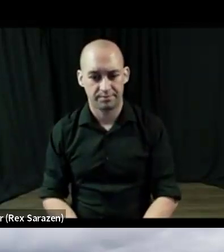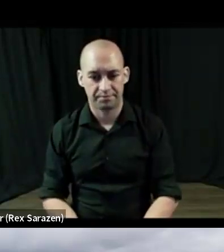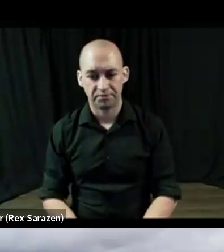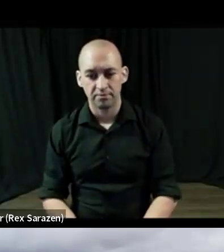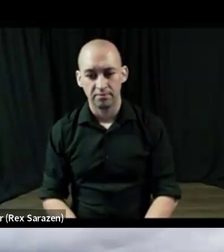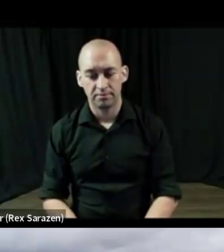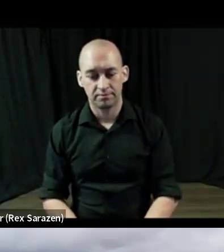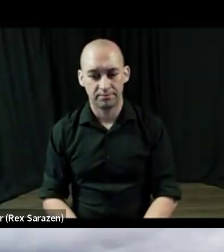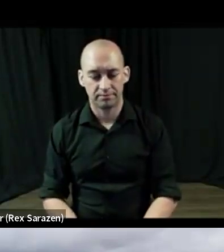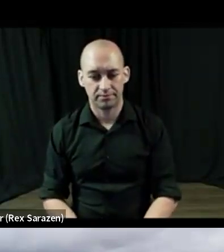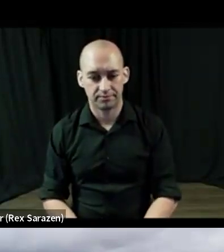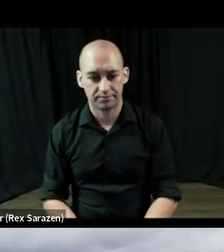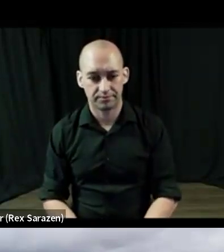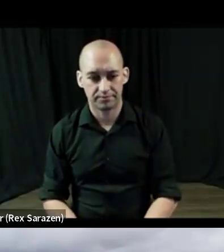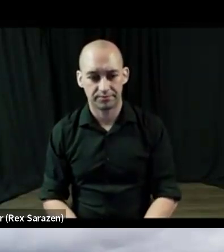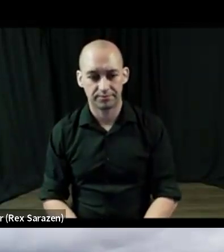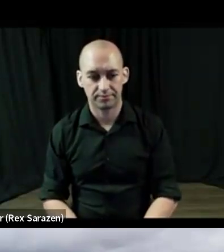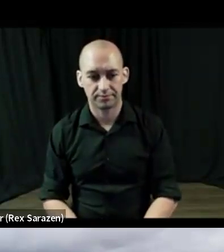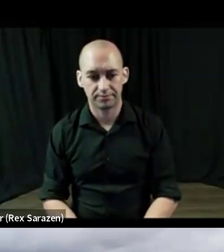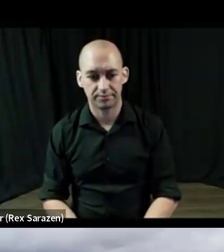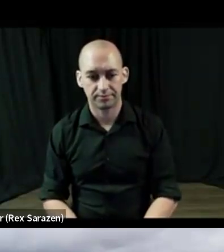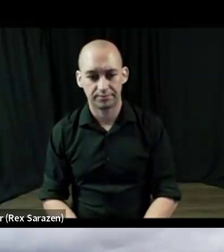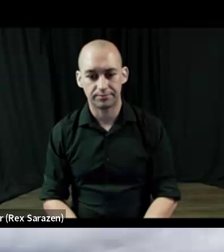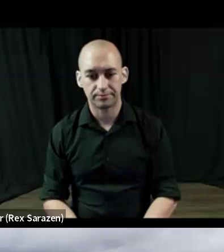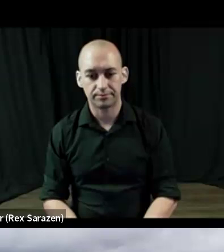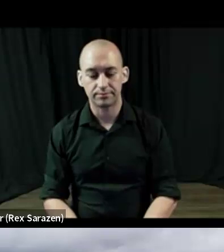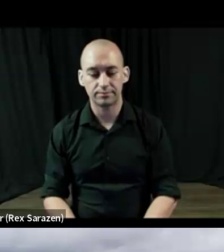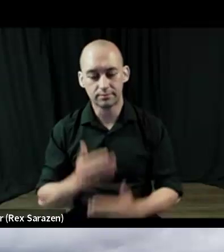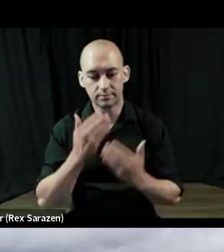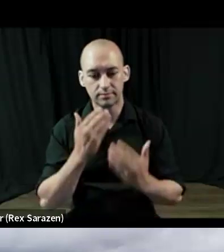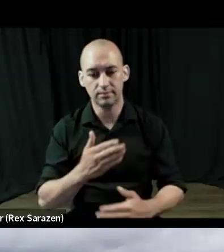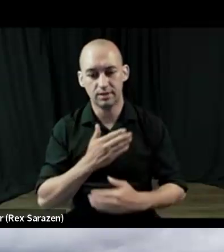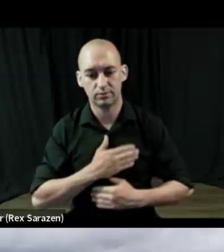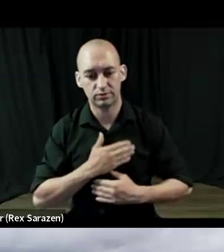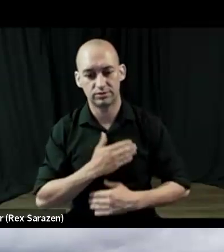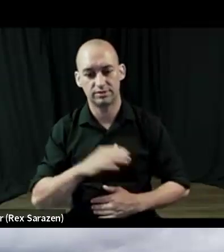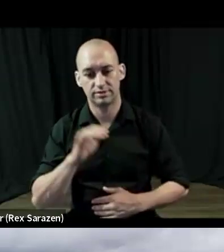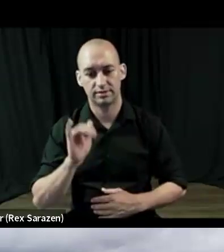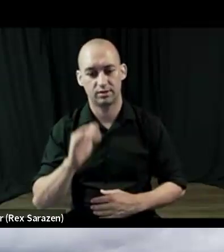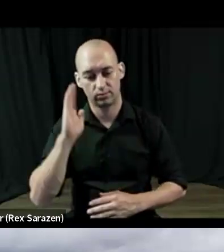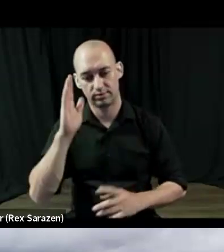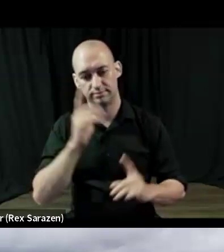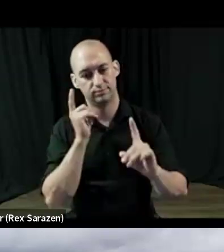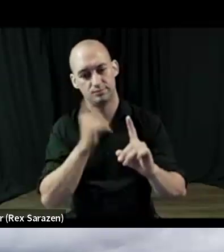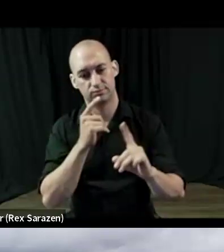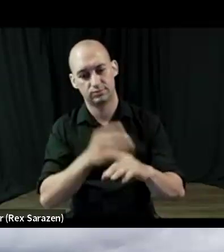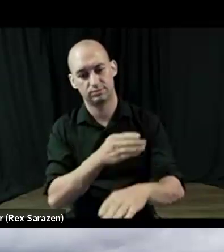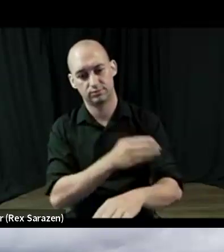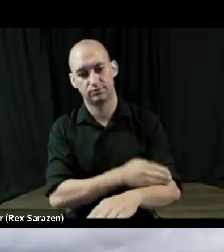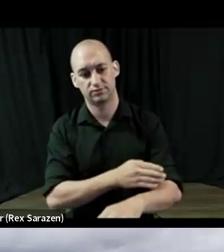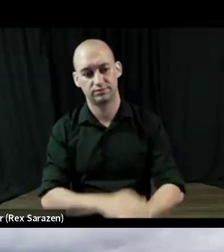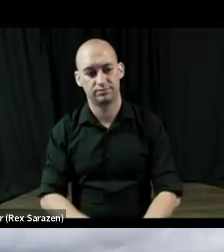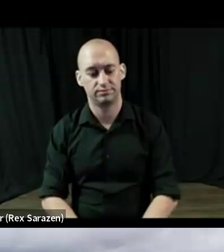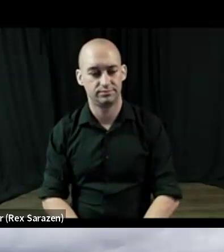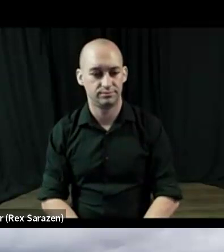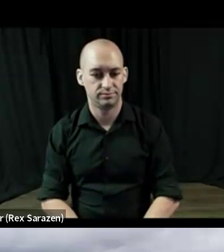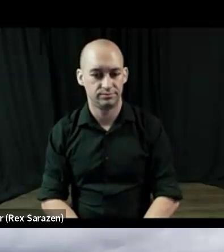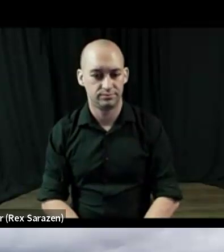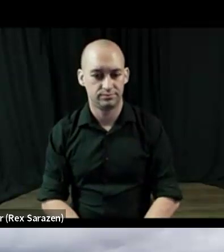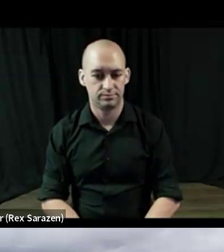Thank you very much. We appreciate that, and we'll endeavor to improve in that area.